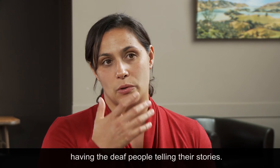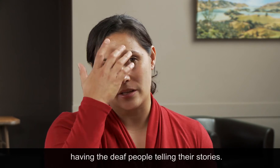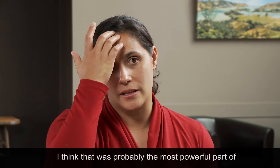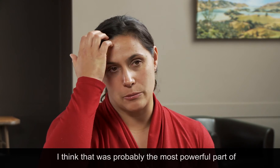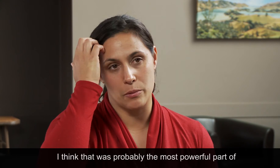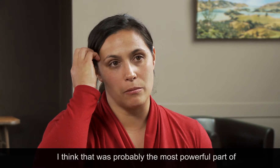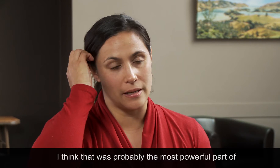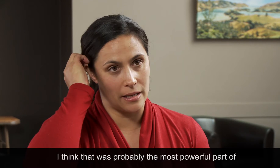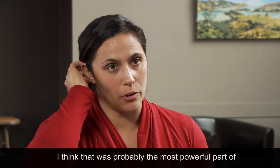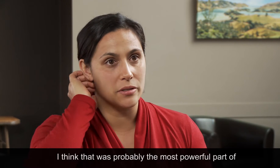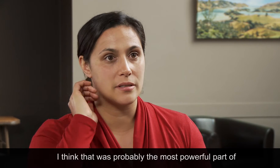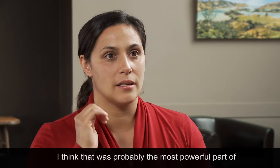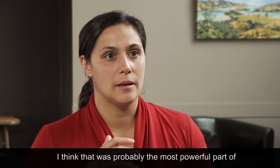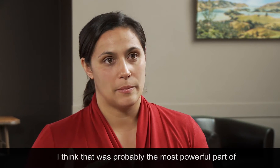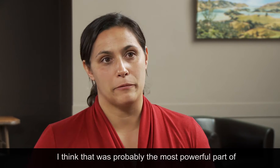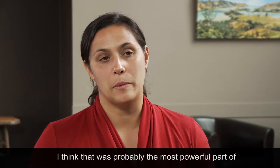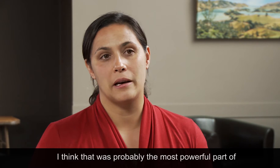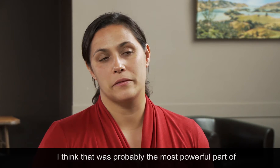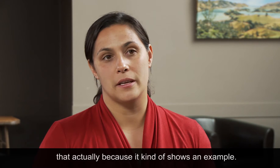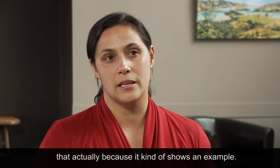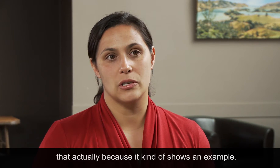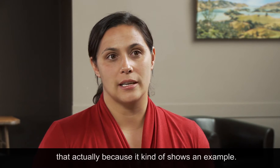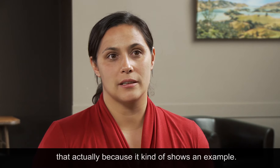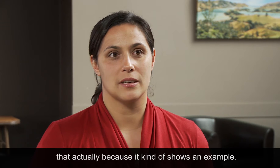stories. I think that was probably the most powerful part of that because it actually